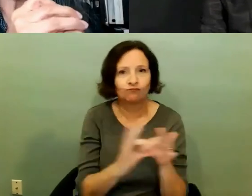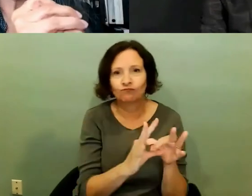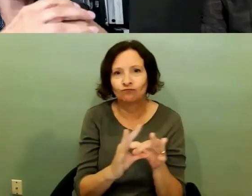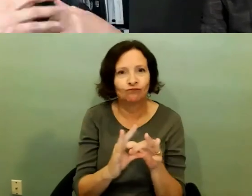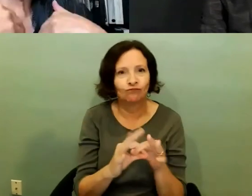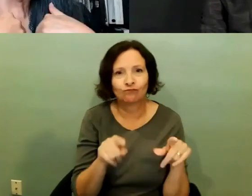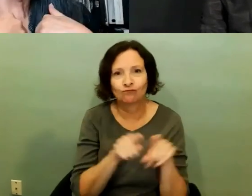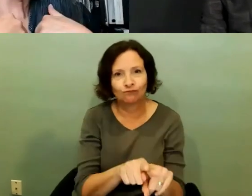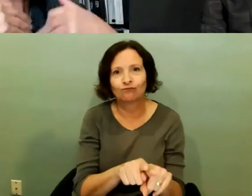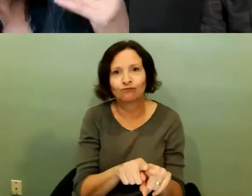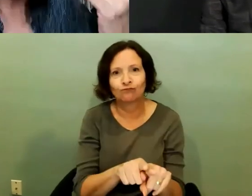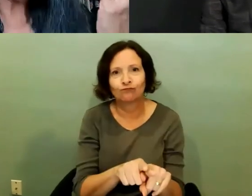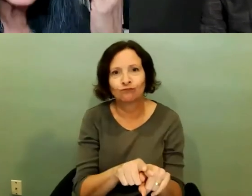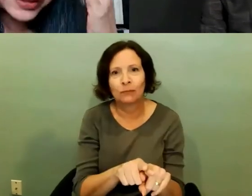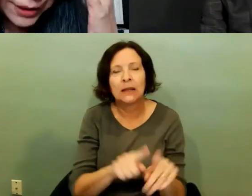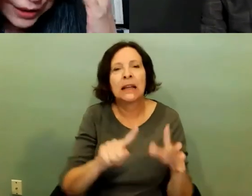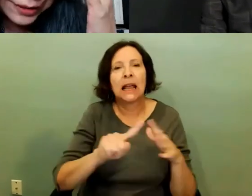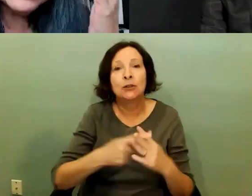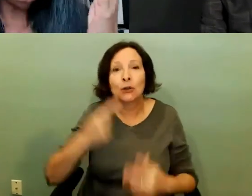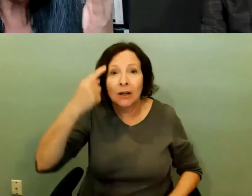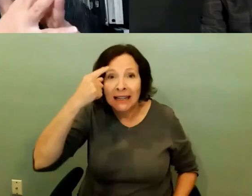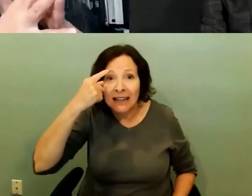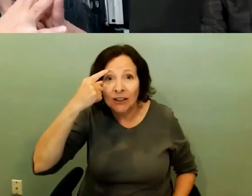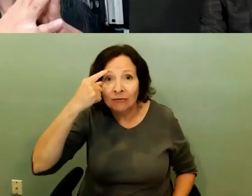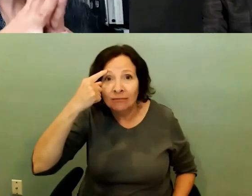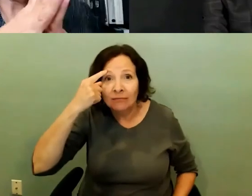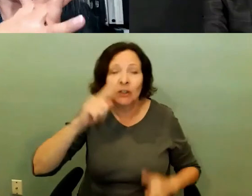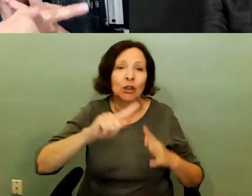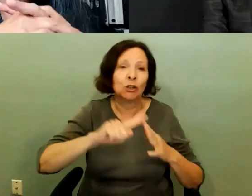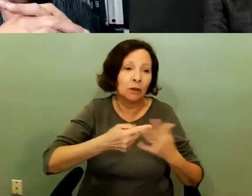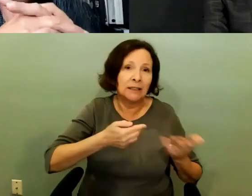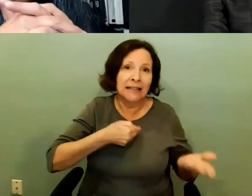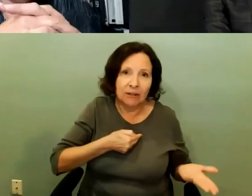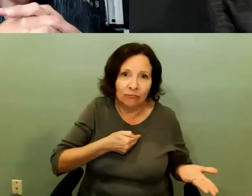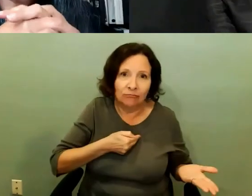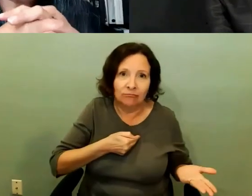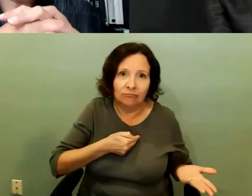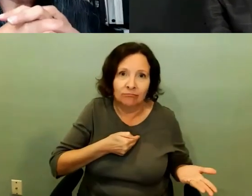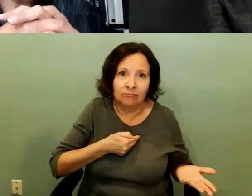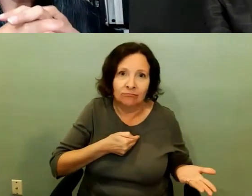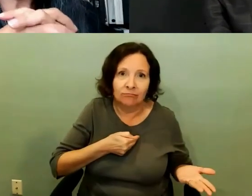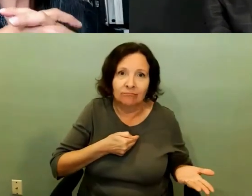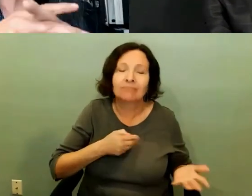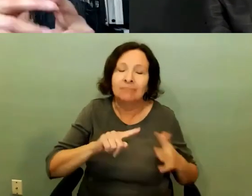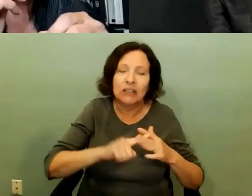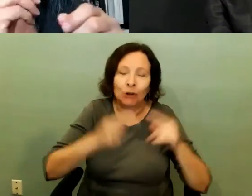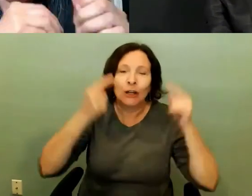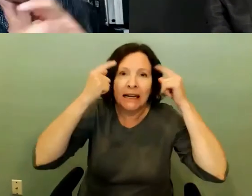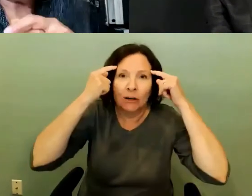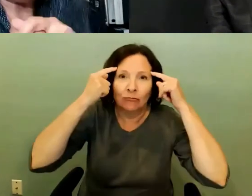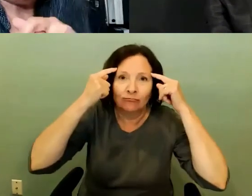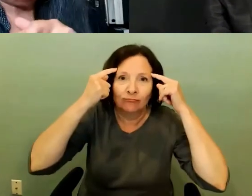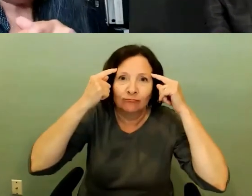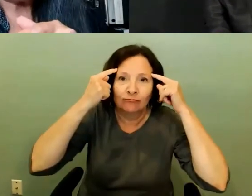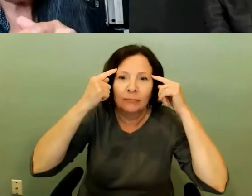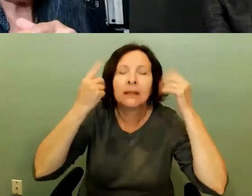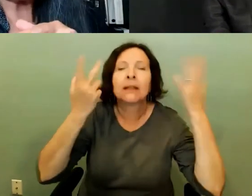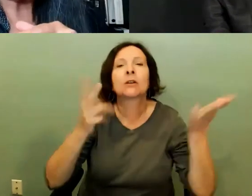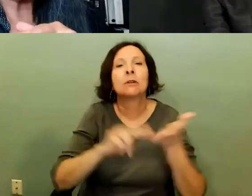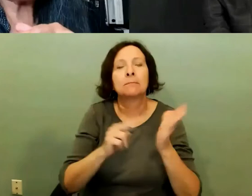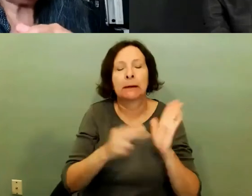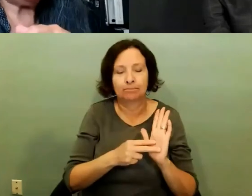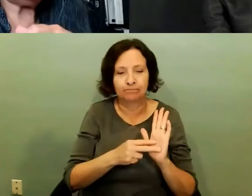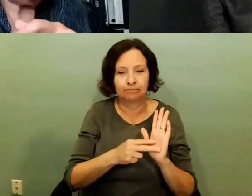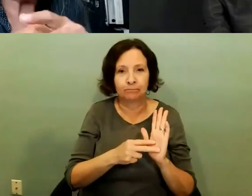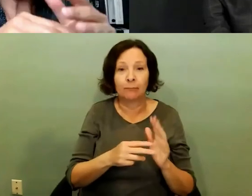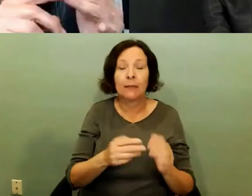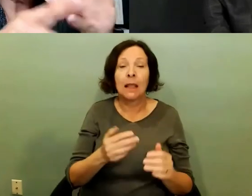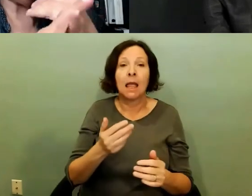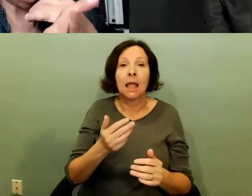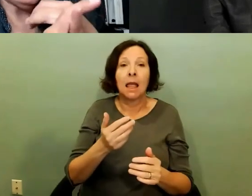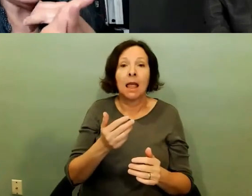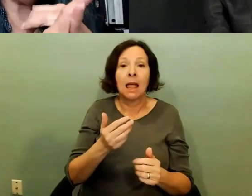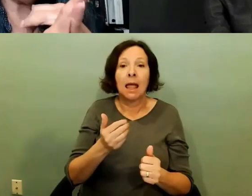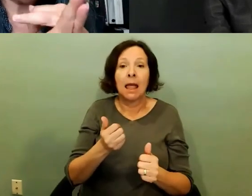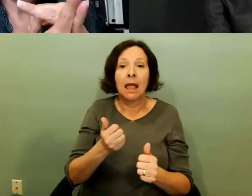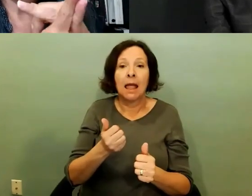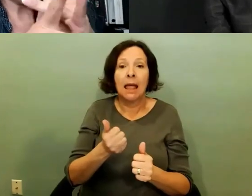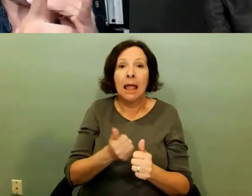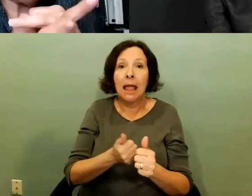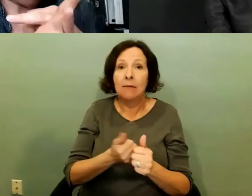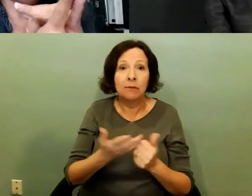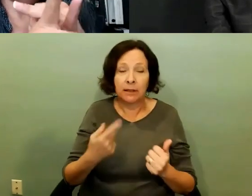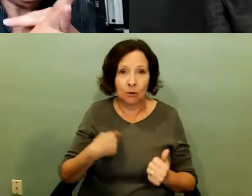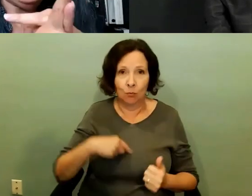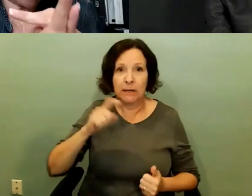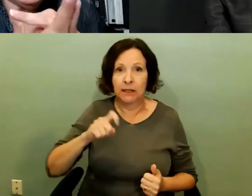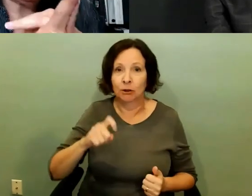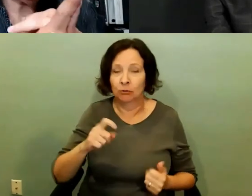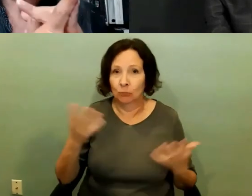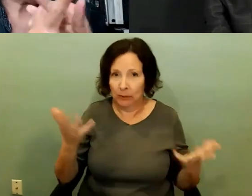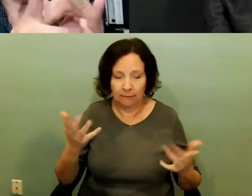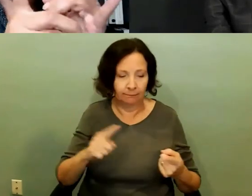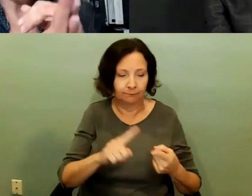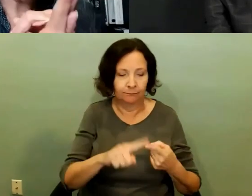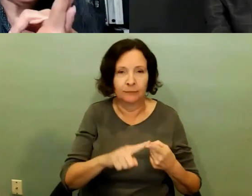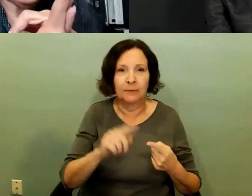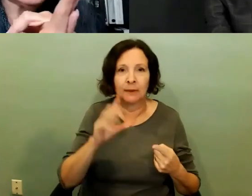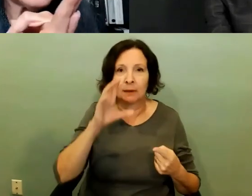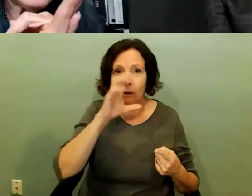Or it starts here. Or let's put it this way we should assume that we have biases we should assume